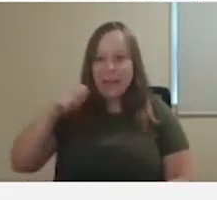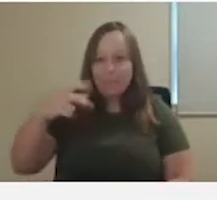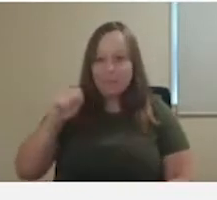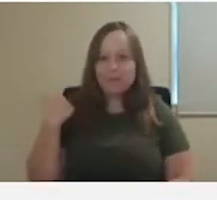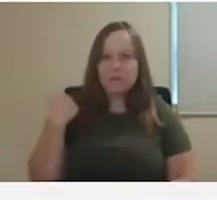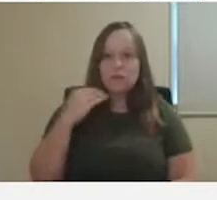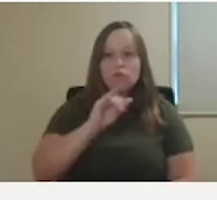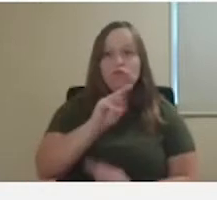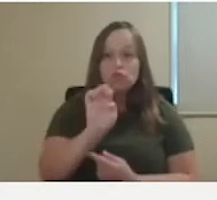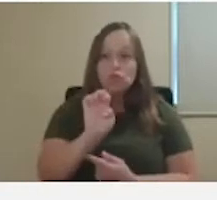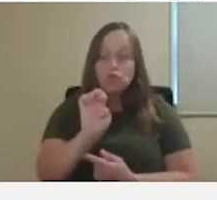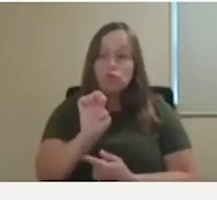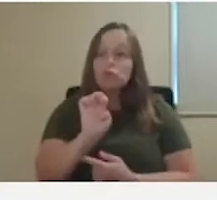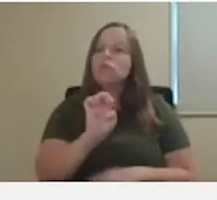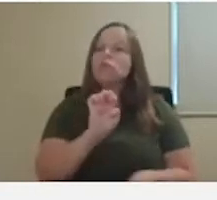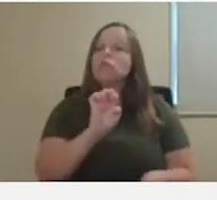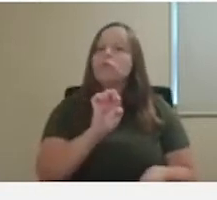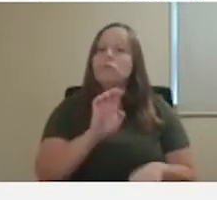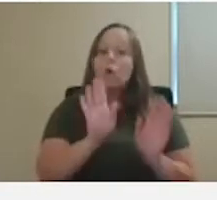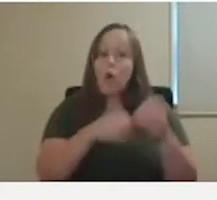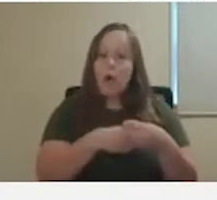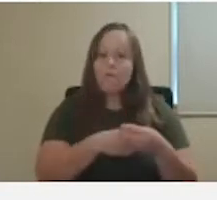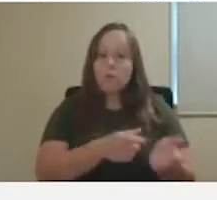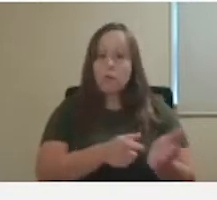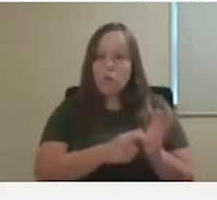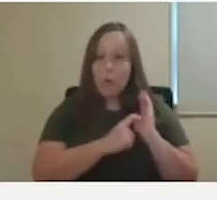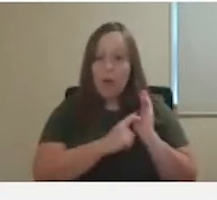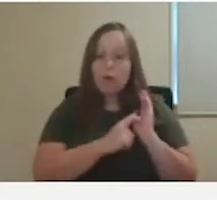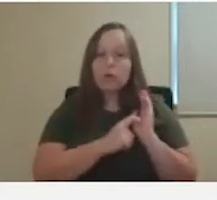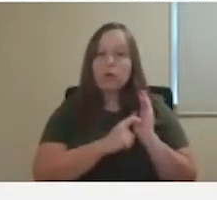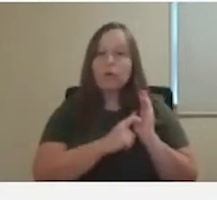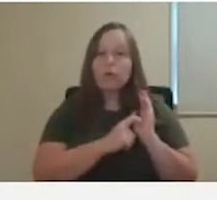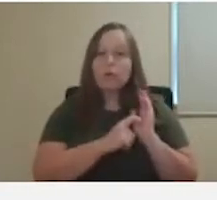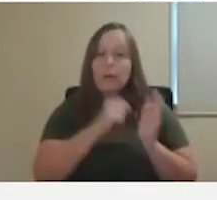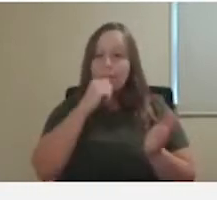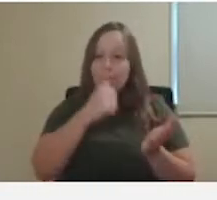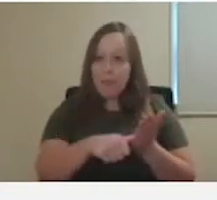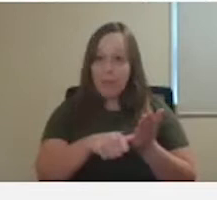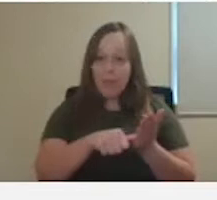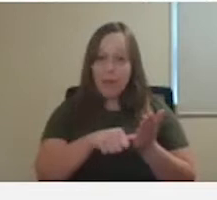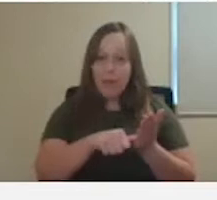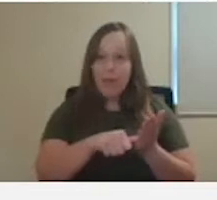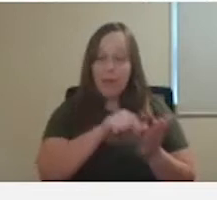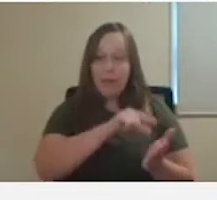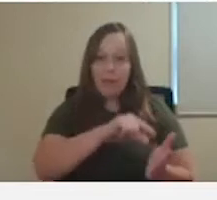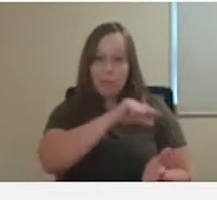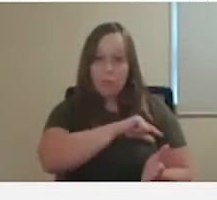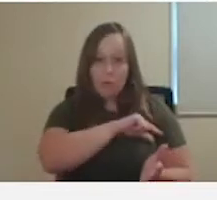all County Board of Elections Offices were required to mail all eligible voters absentee ballot